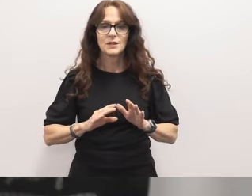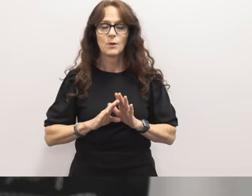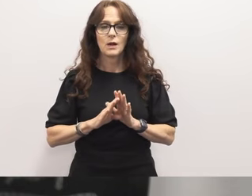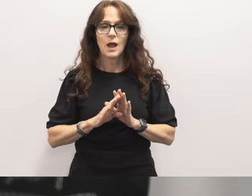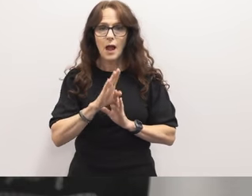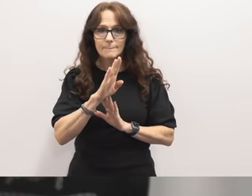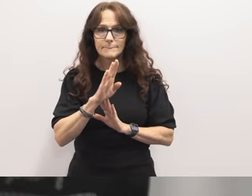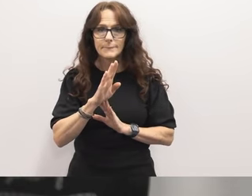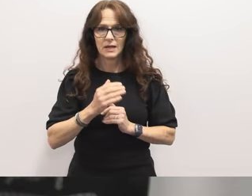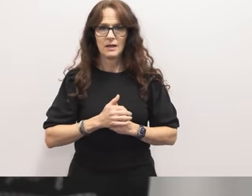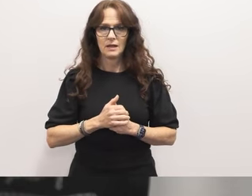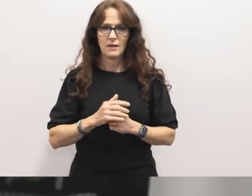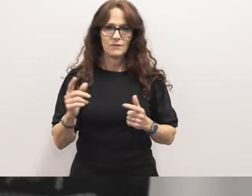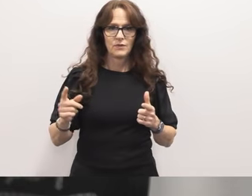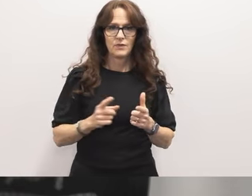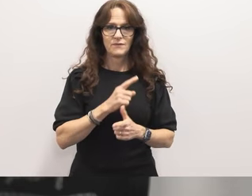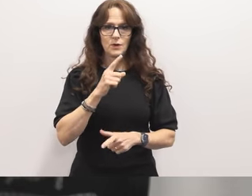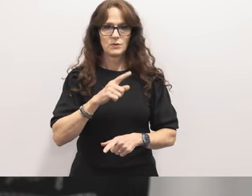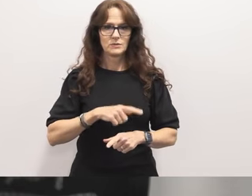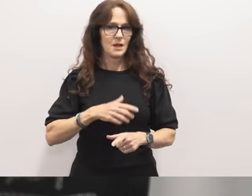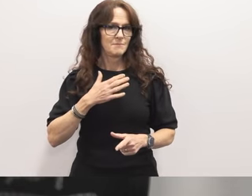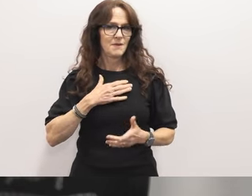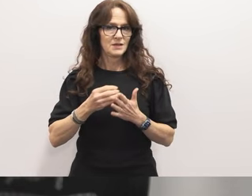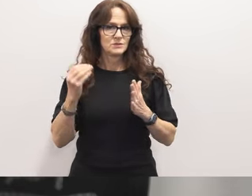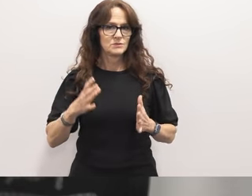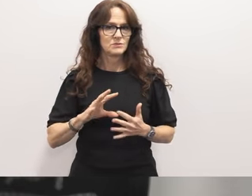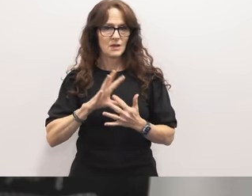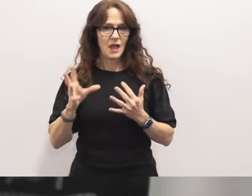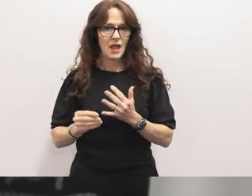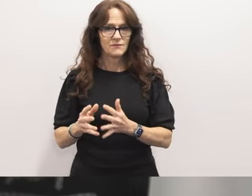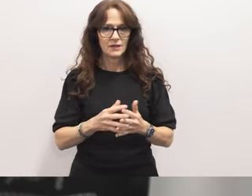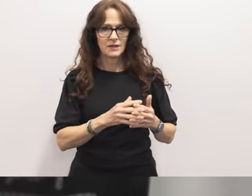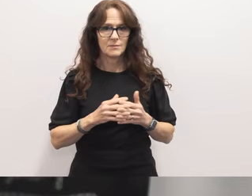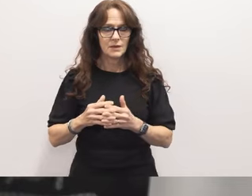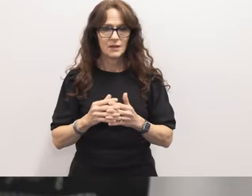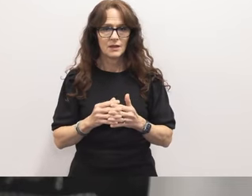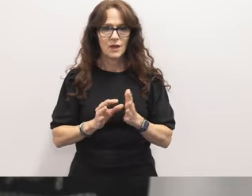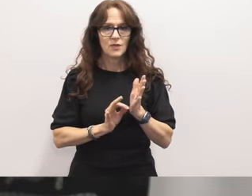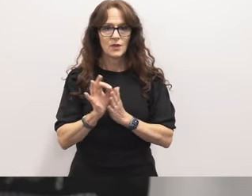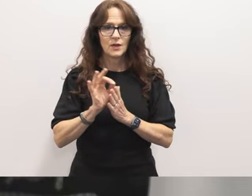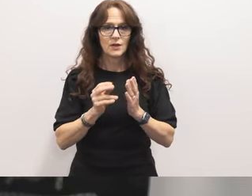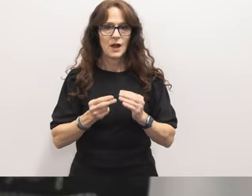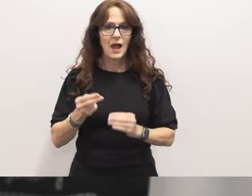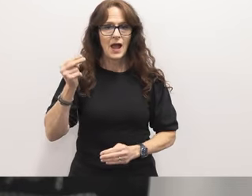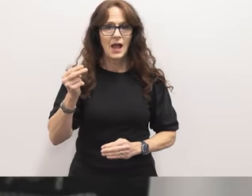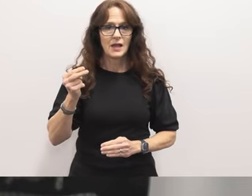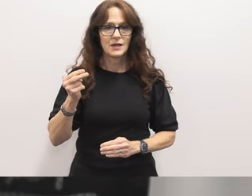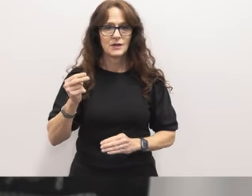And so for the first time, my students who are African-American, their scores are higher in the category of all